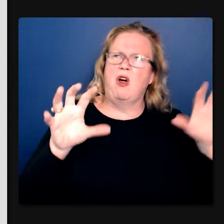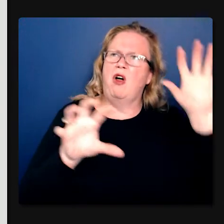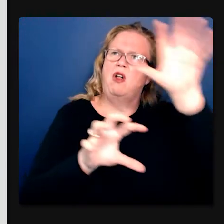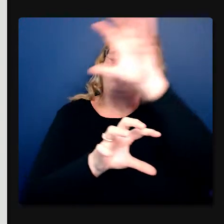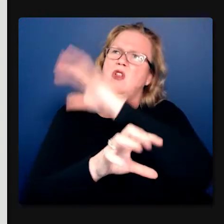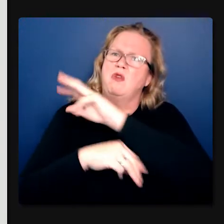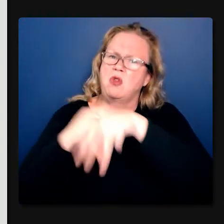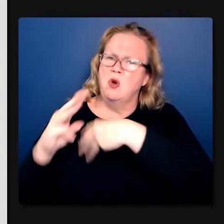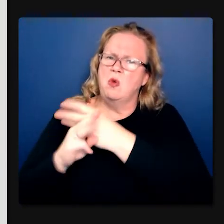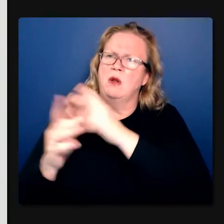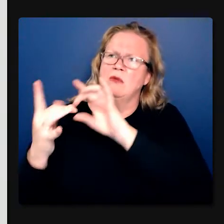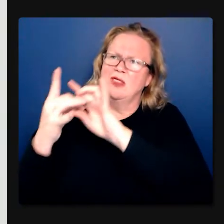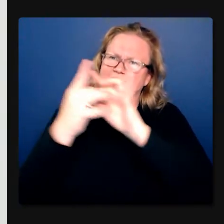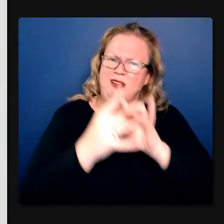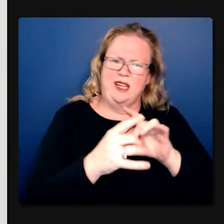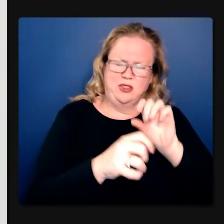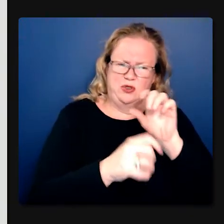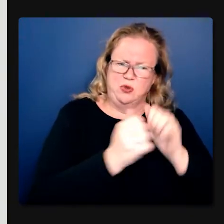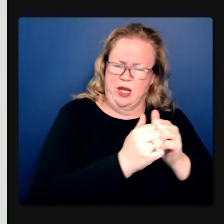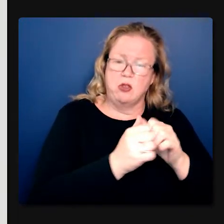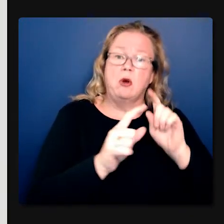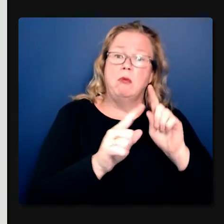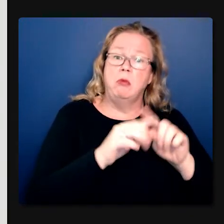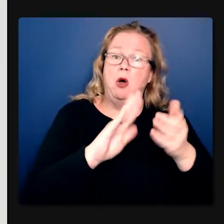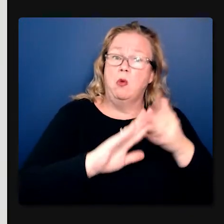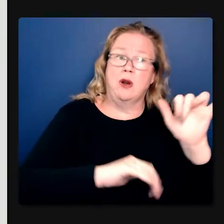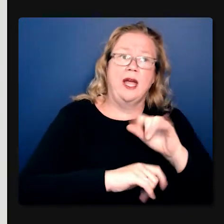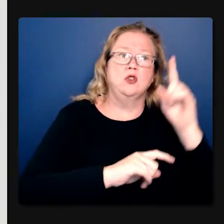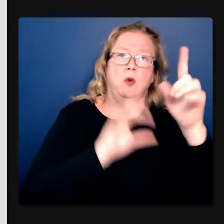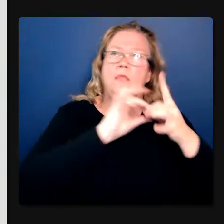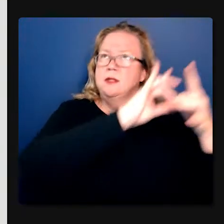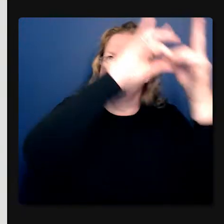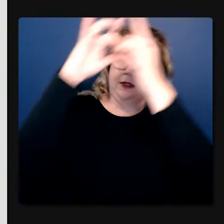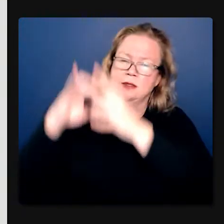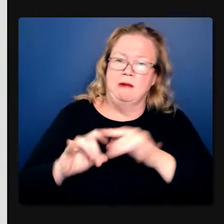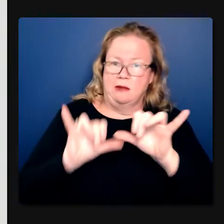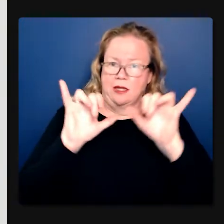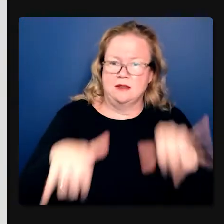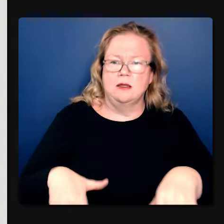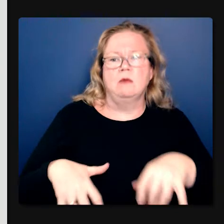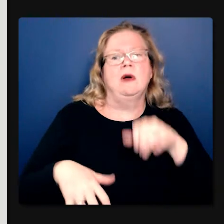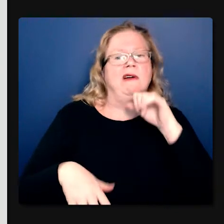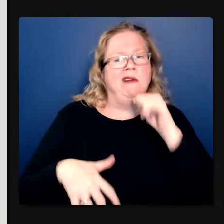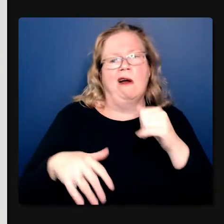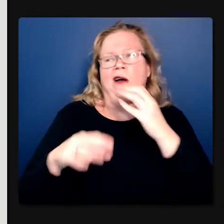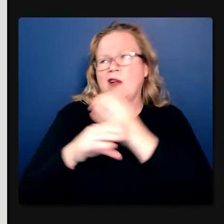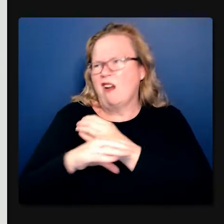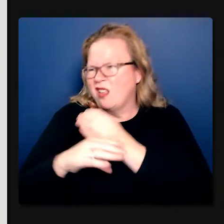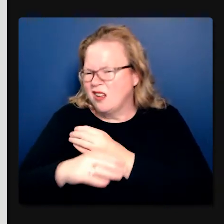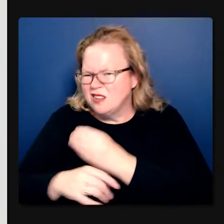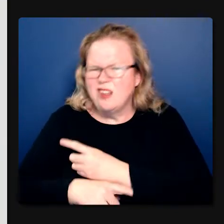And are meant to operate as a single ecosystem. Rather than all calculations and rendering for games